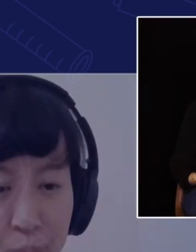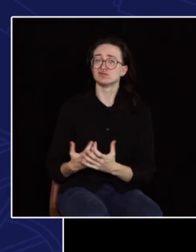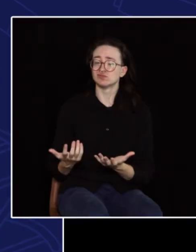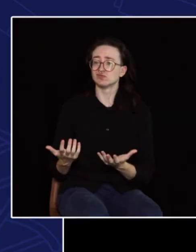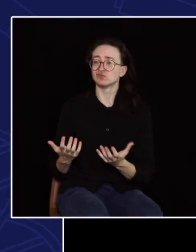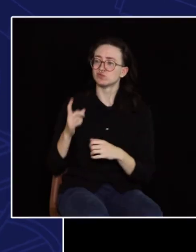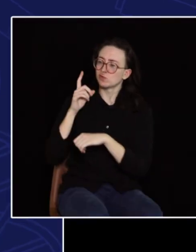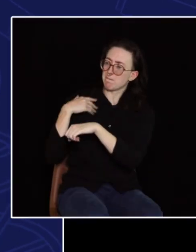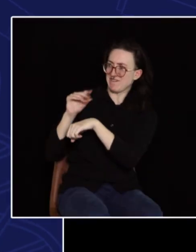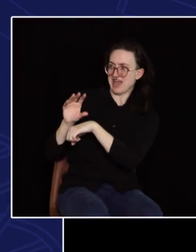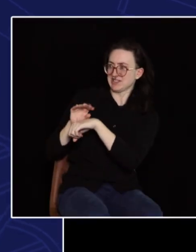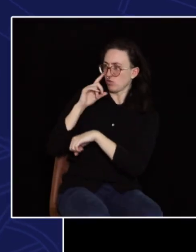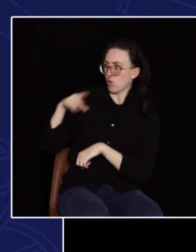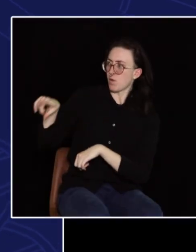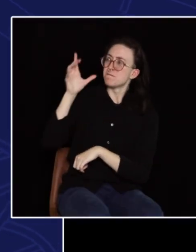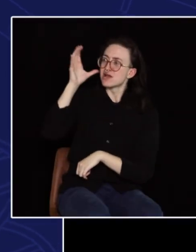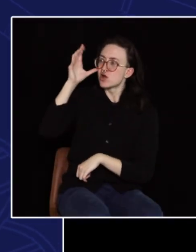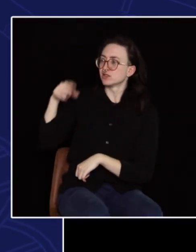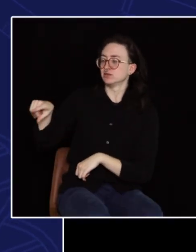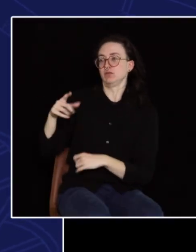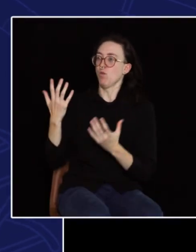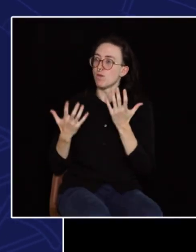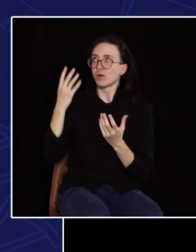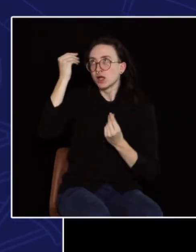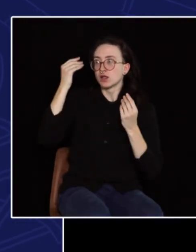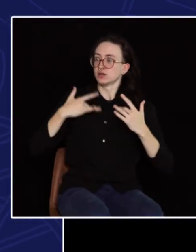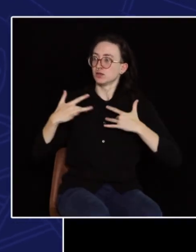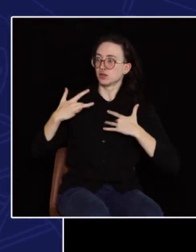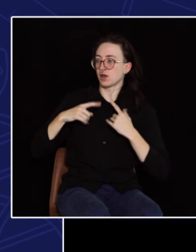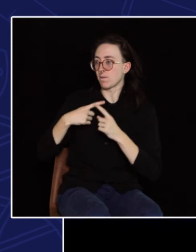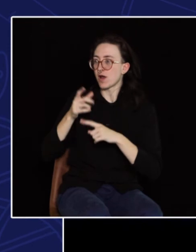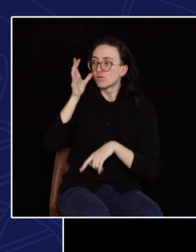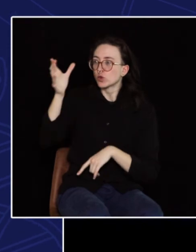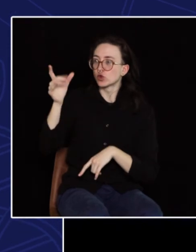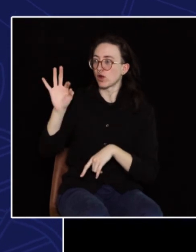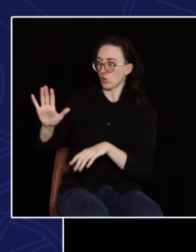For parents, you’re probably concerned about the child’s future,